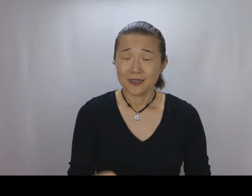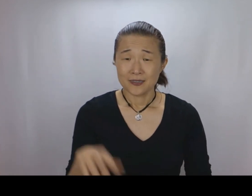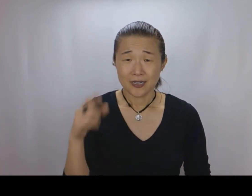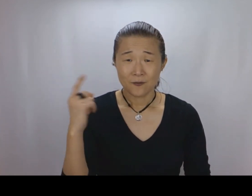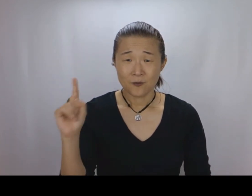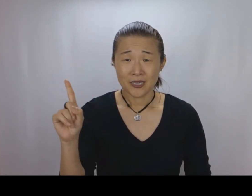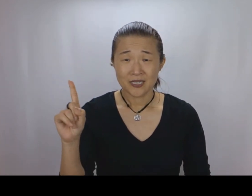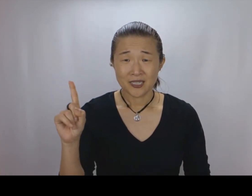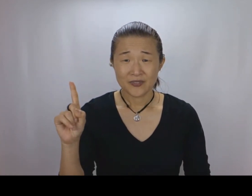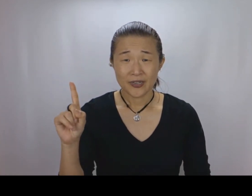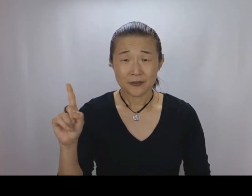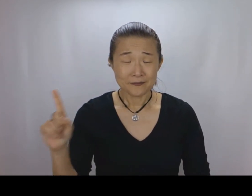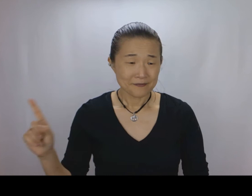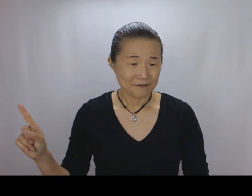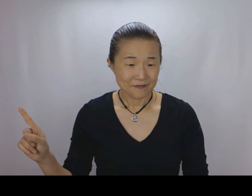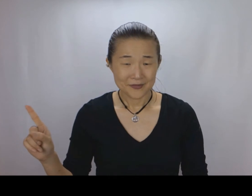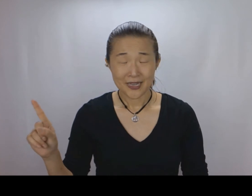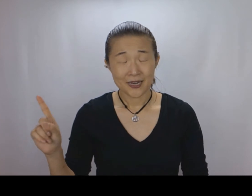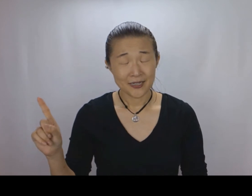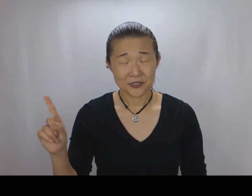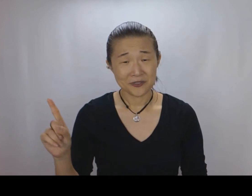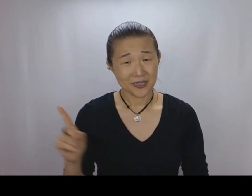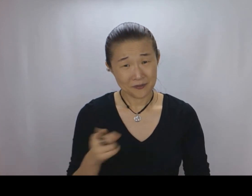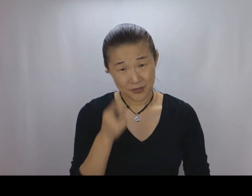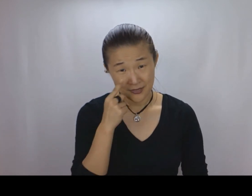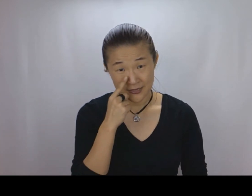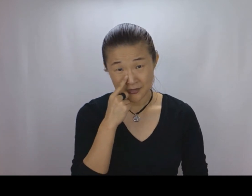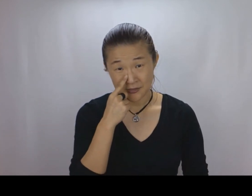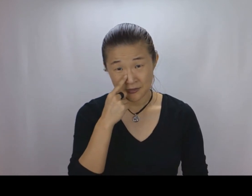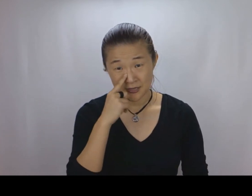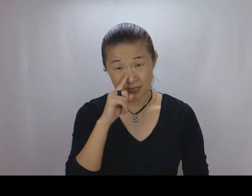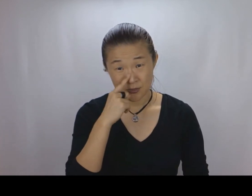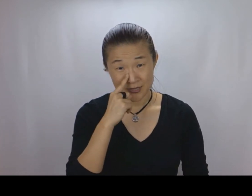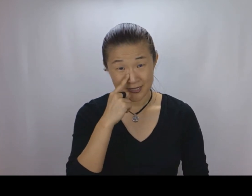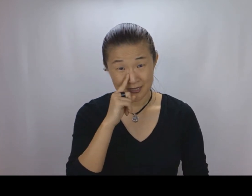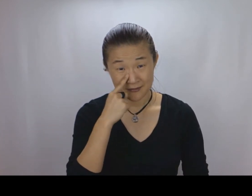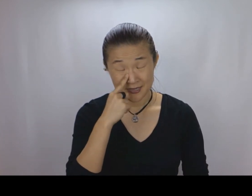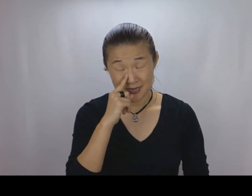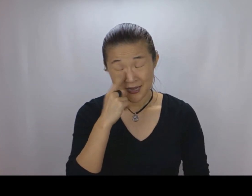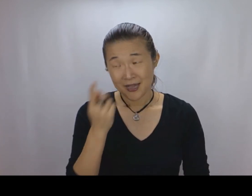Take one index finger, and I kid you not, put it next to your nose and twist.